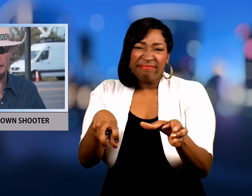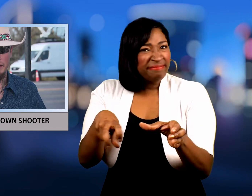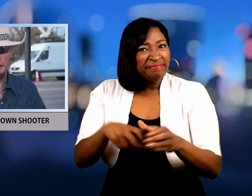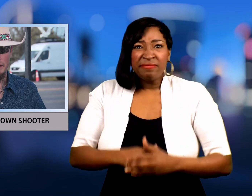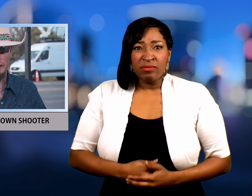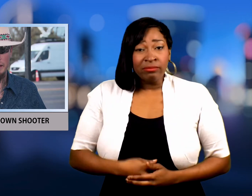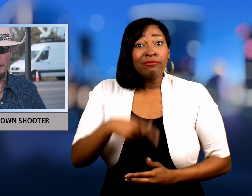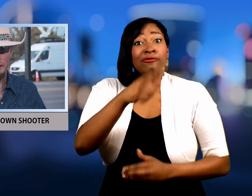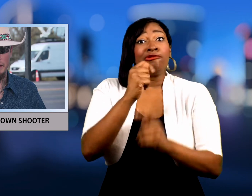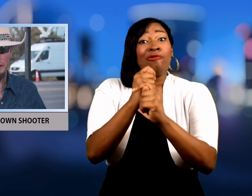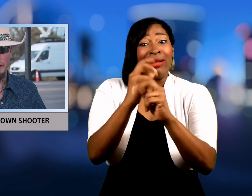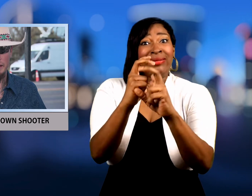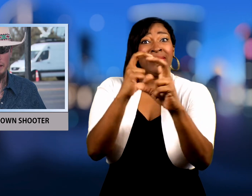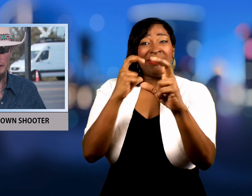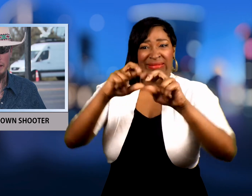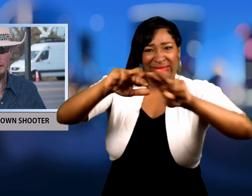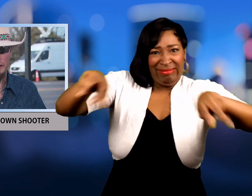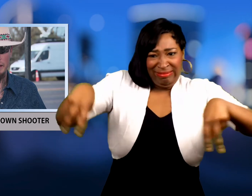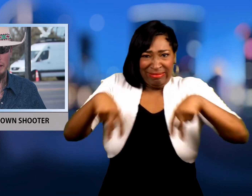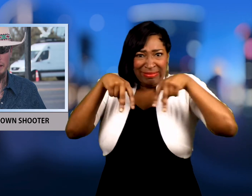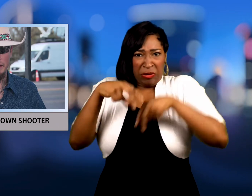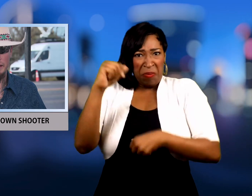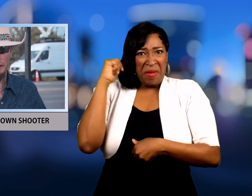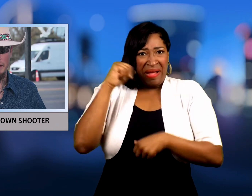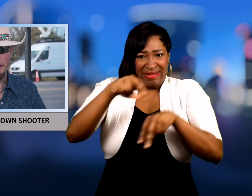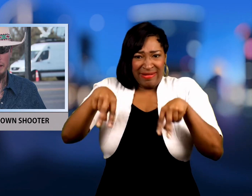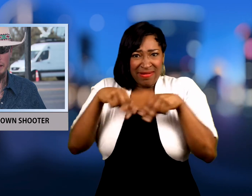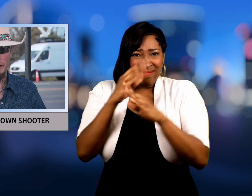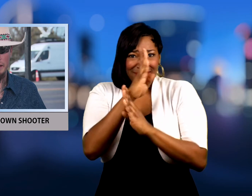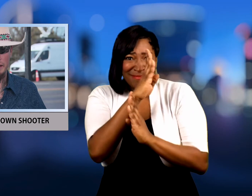The two men barricaded themselves behind the truck until